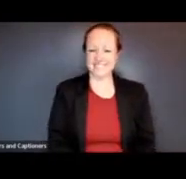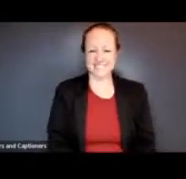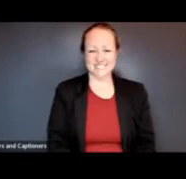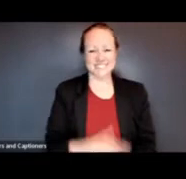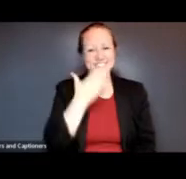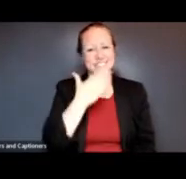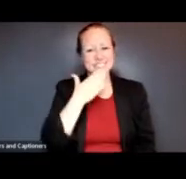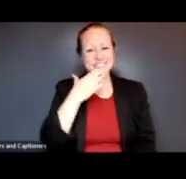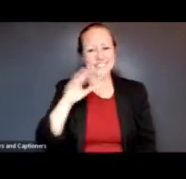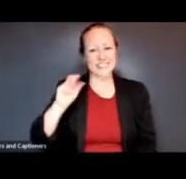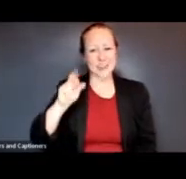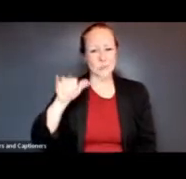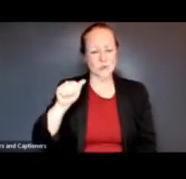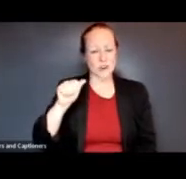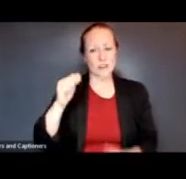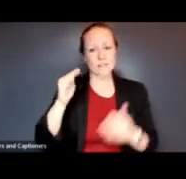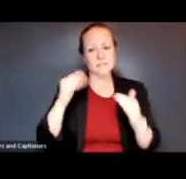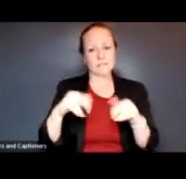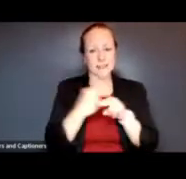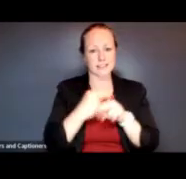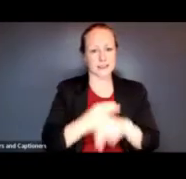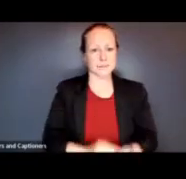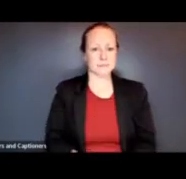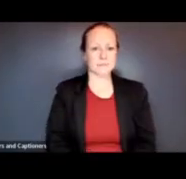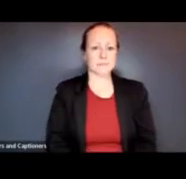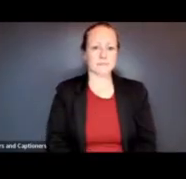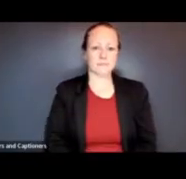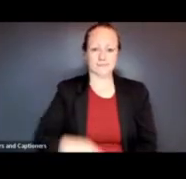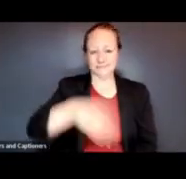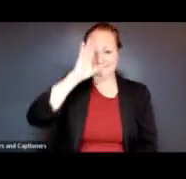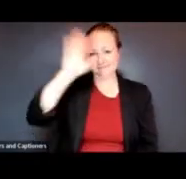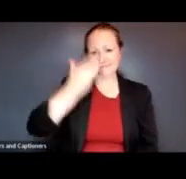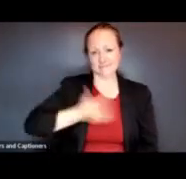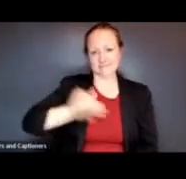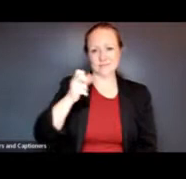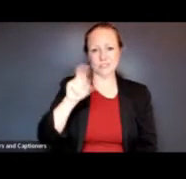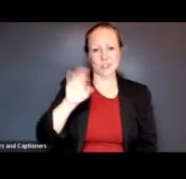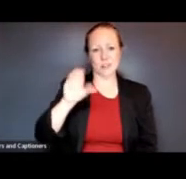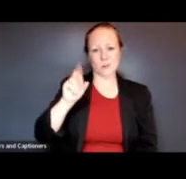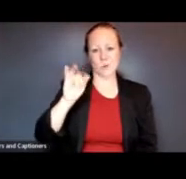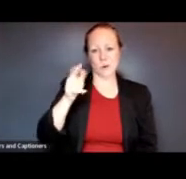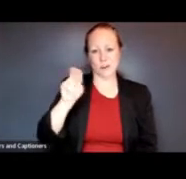And next slide. I'm John Corrigan. Again, I am a white